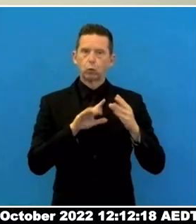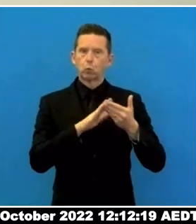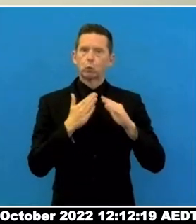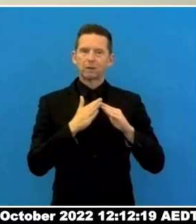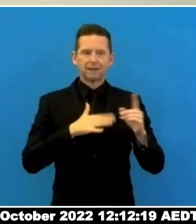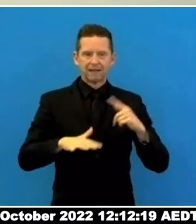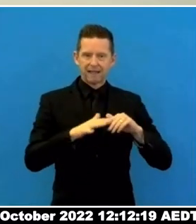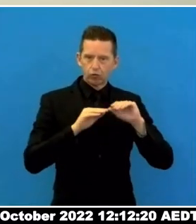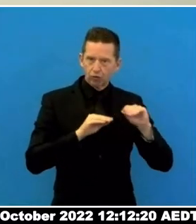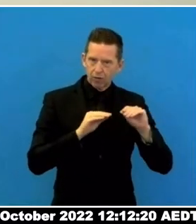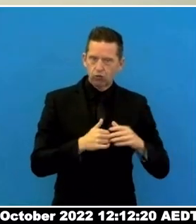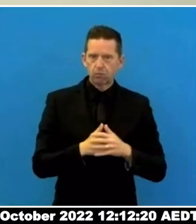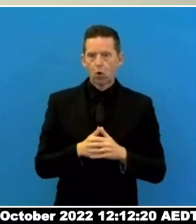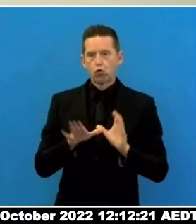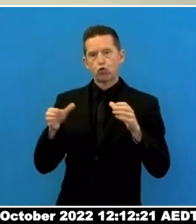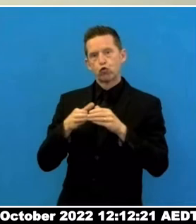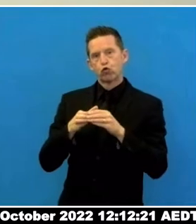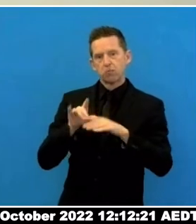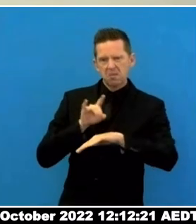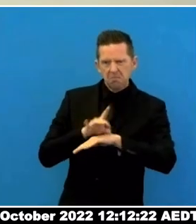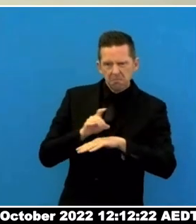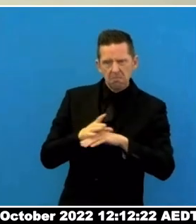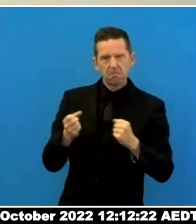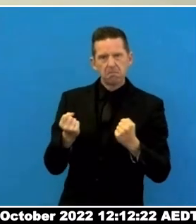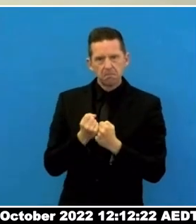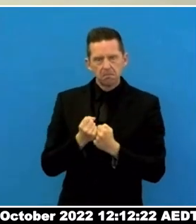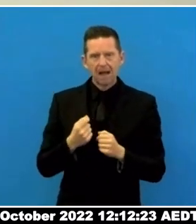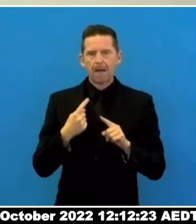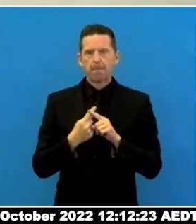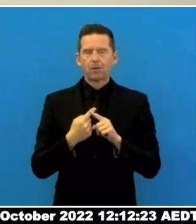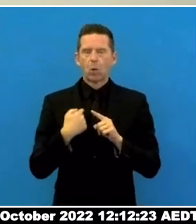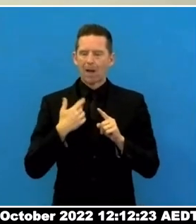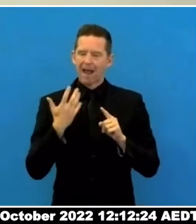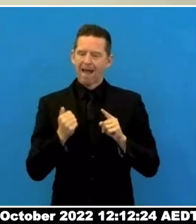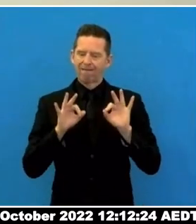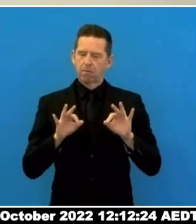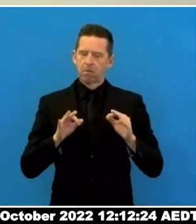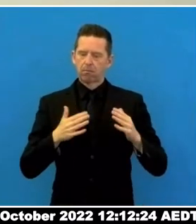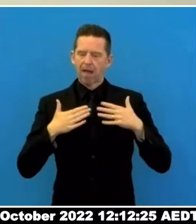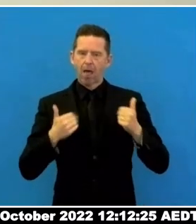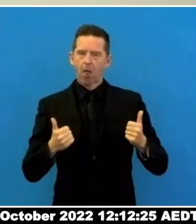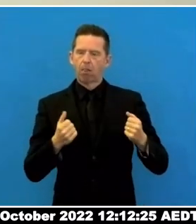as well as group therapeutic interventions; and we also host a bulk billing mental health clinic on our premises